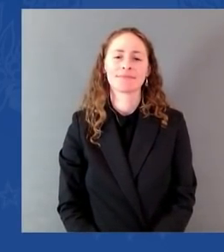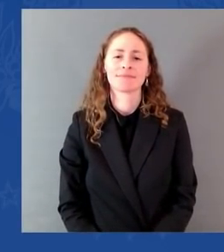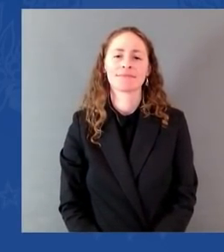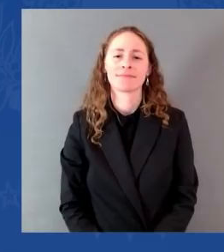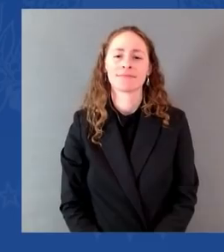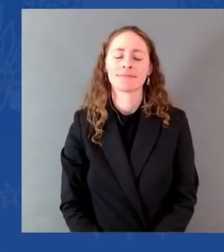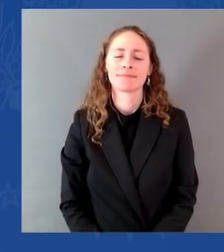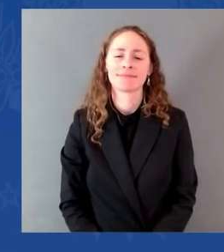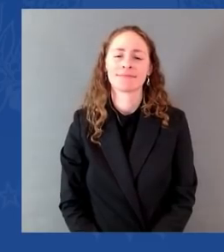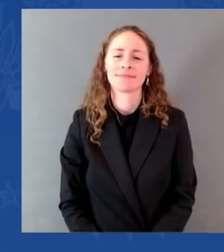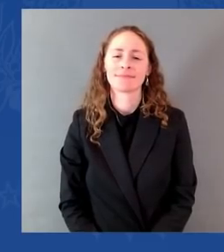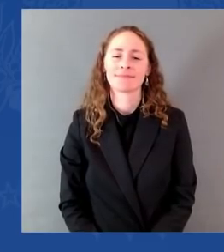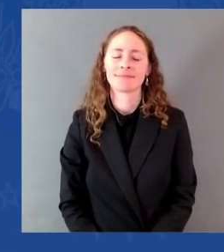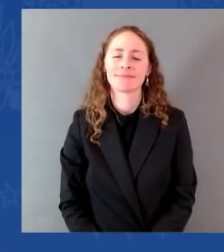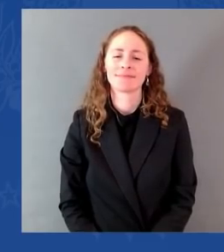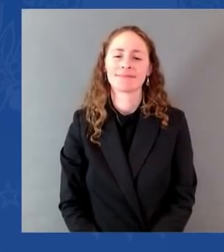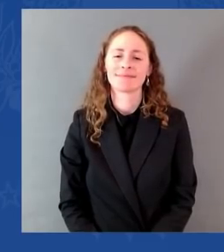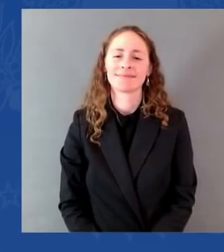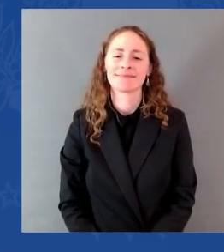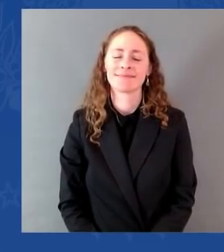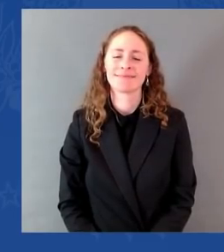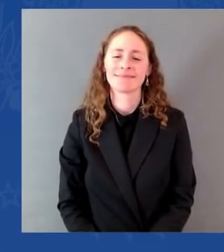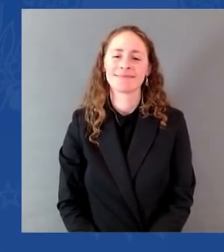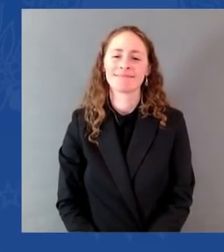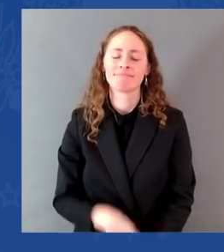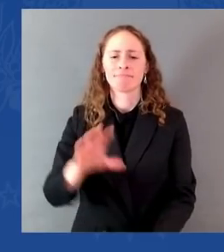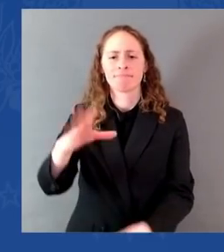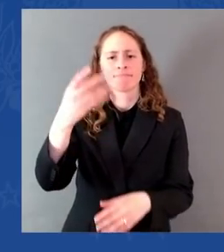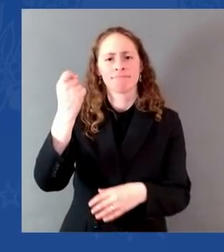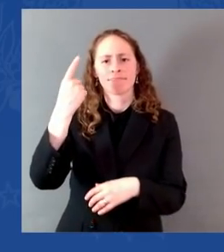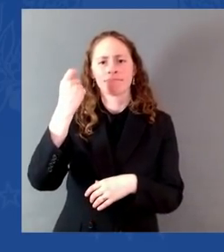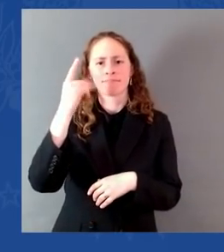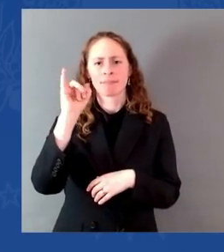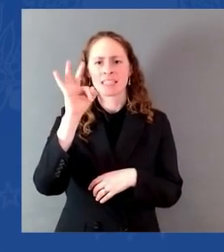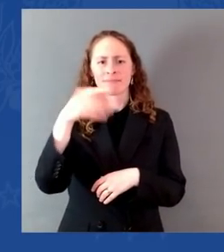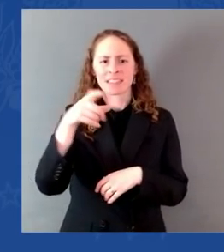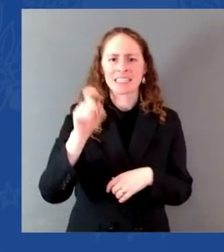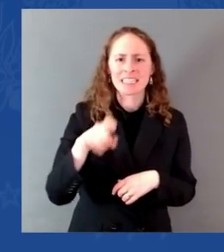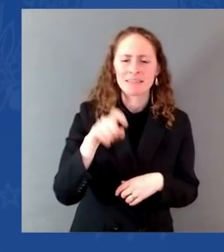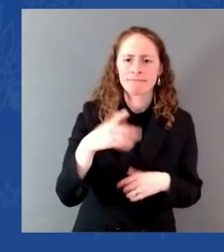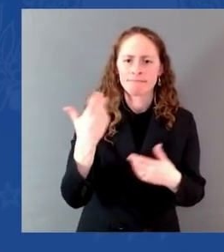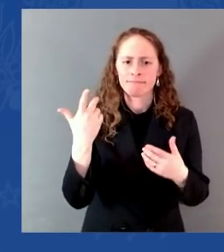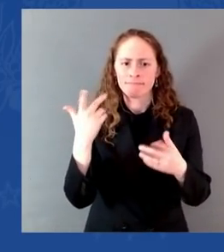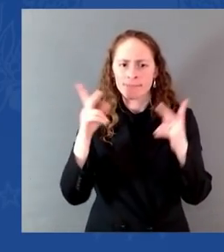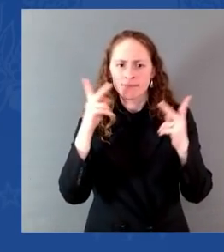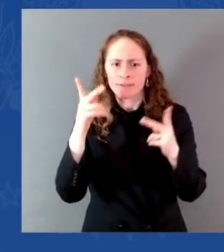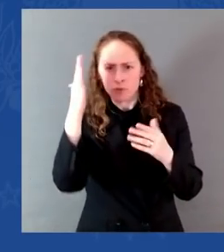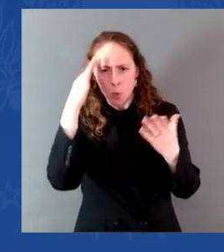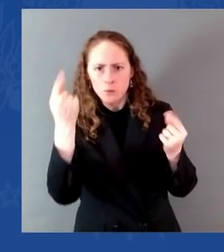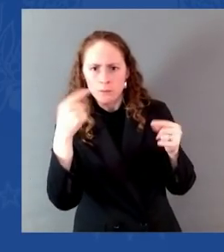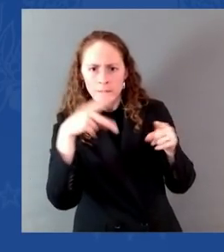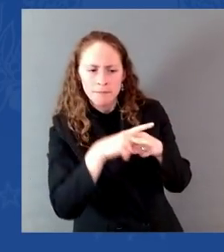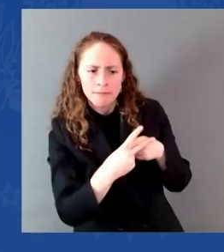and pipefitters making a union wage to do this and get paid a prevailing wage --